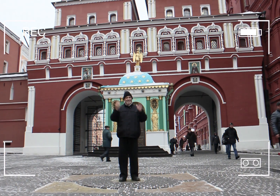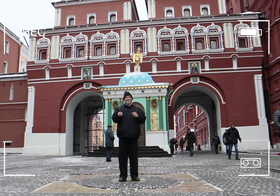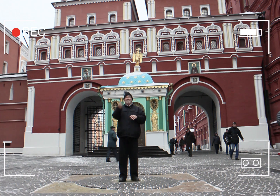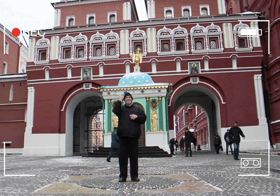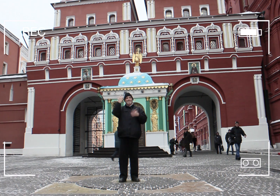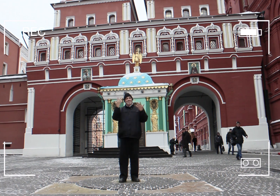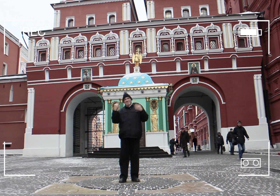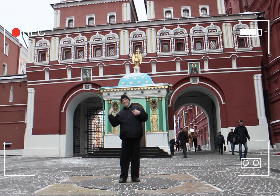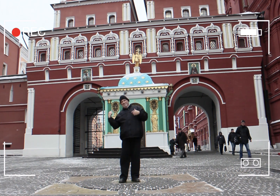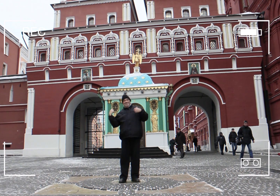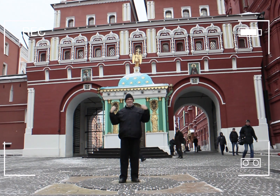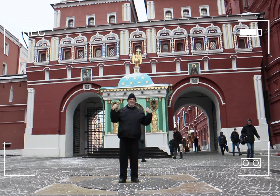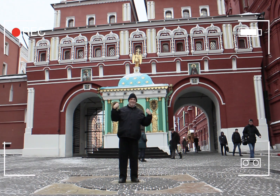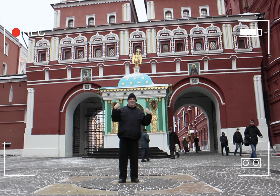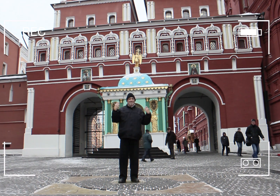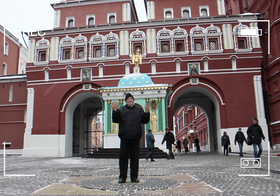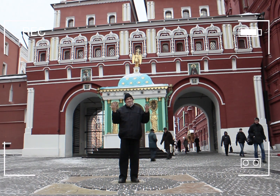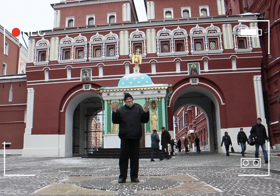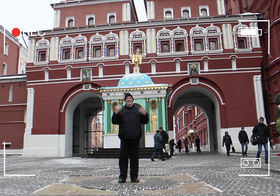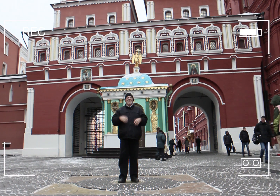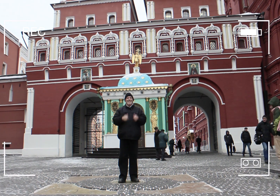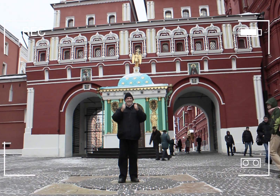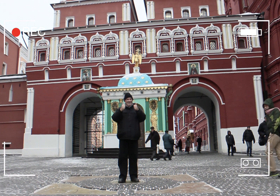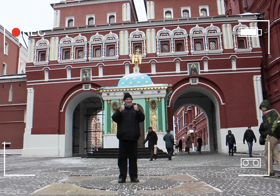That's it. I don't know which way the coin went.